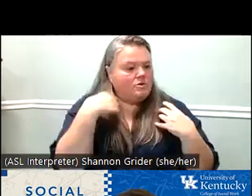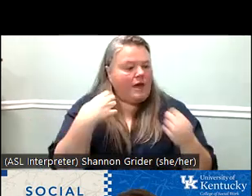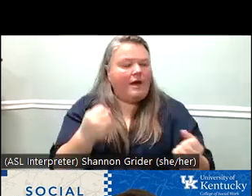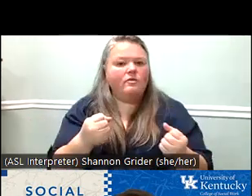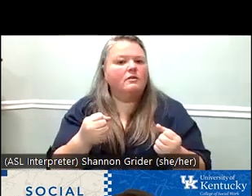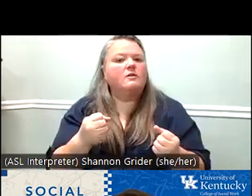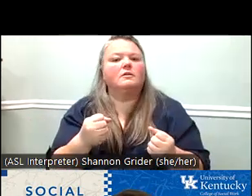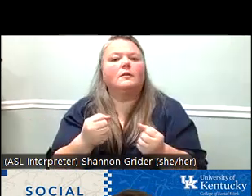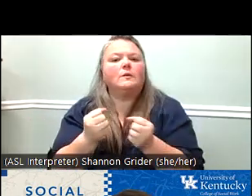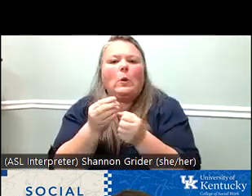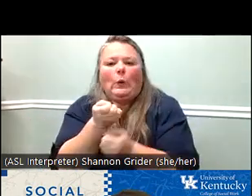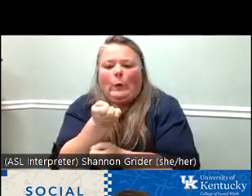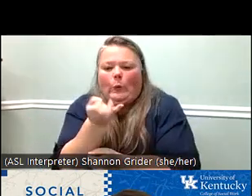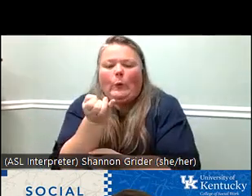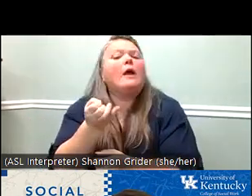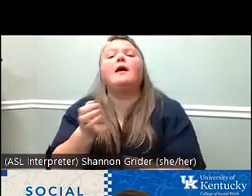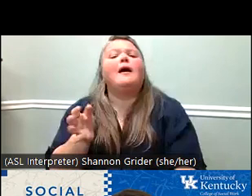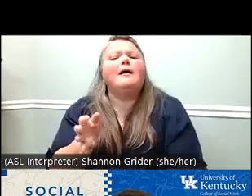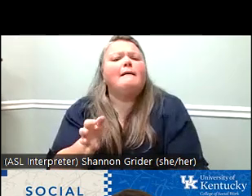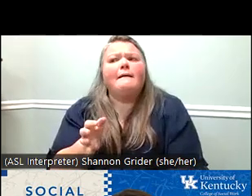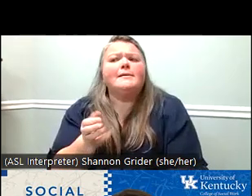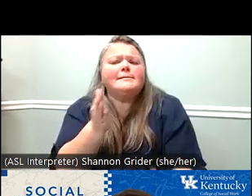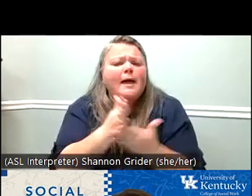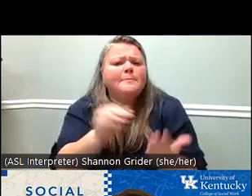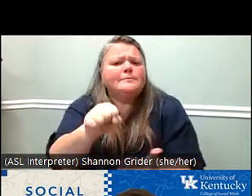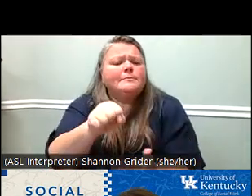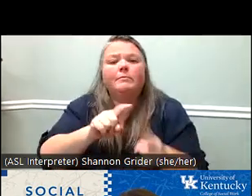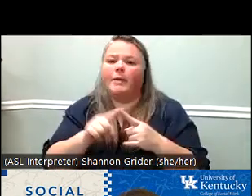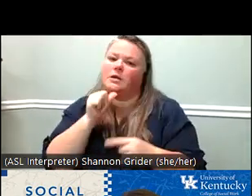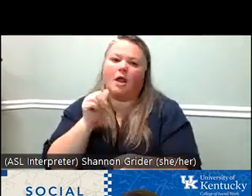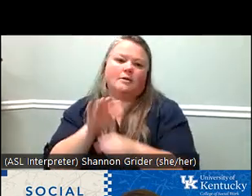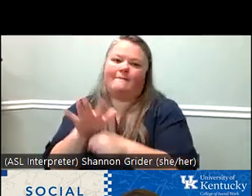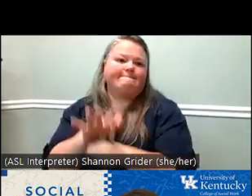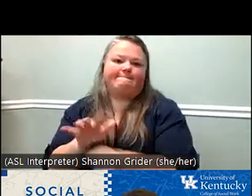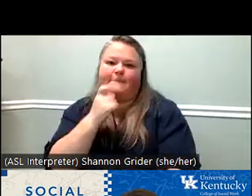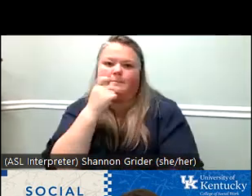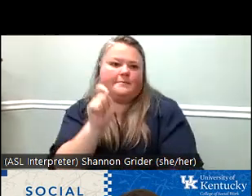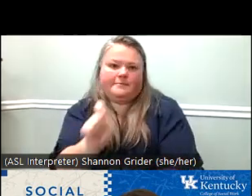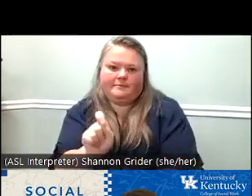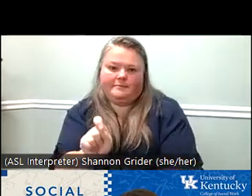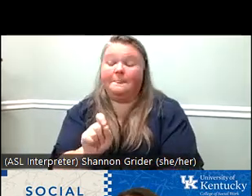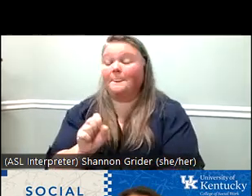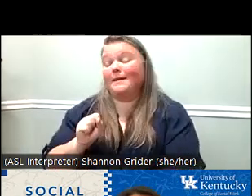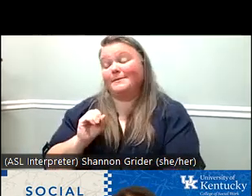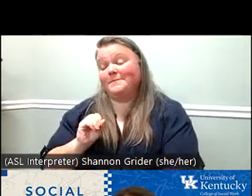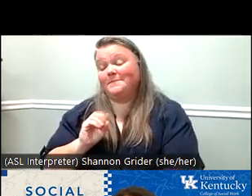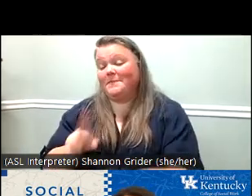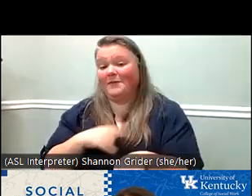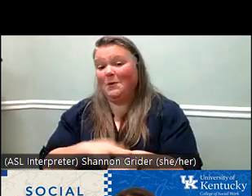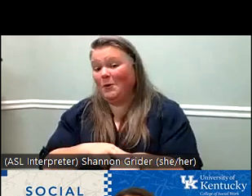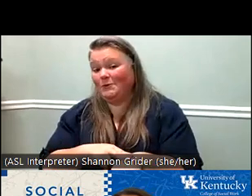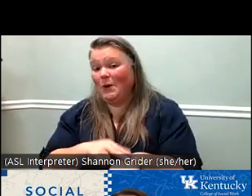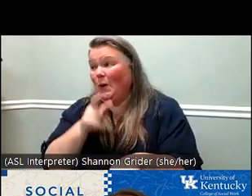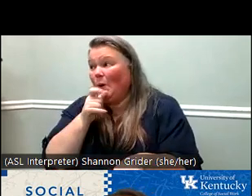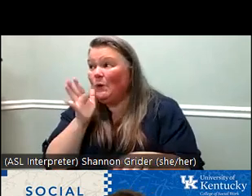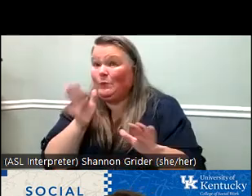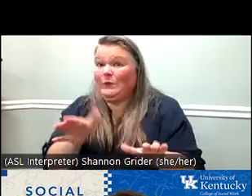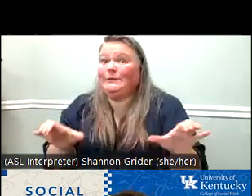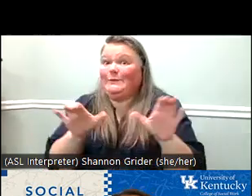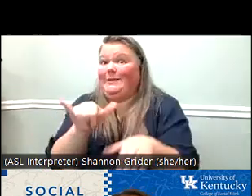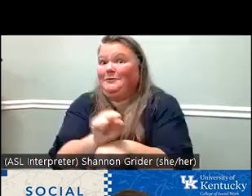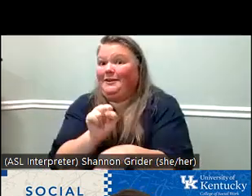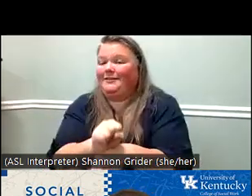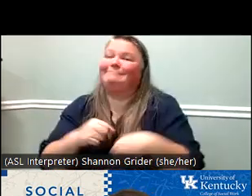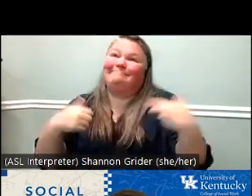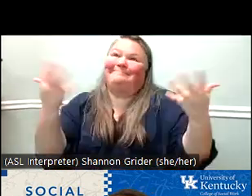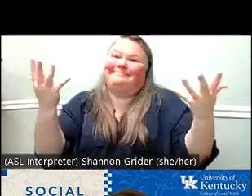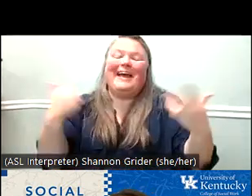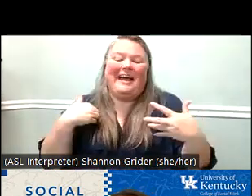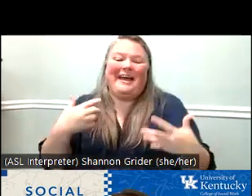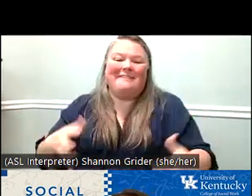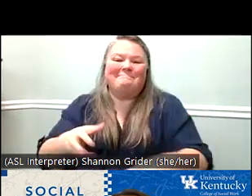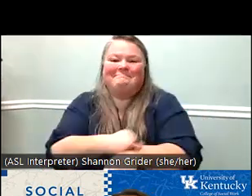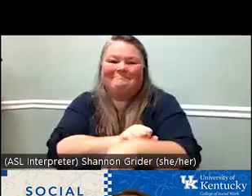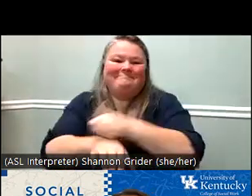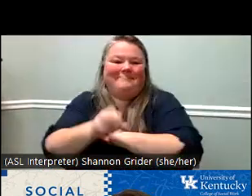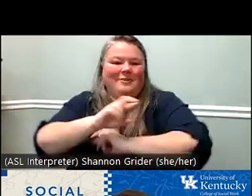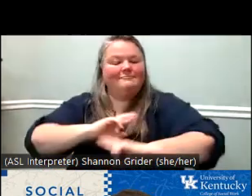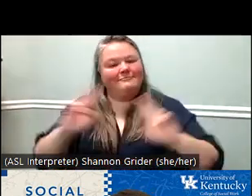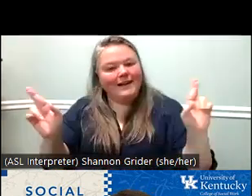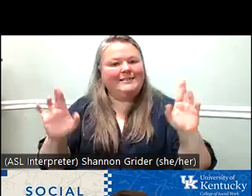I REALIZED HOW UNDERSTUDIED THIS IS. THERE IS NOT ENOUGH RESEARCH. WE ARE NOT REPRESENTED WELL IN THE LITERATURE WHEN IT COMES TO HOW HEARING LOSS AND MENTAL